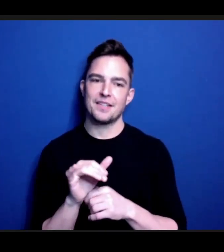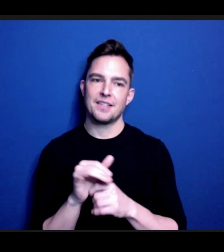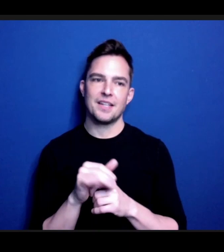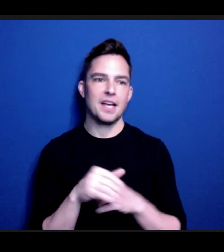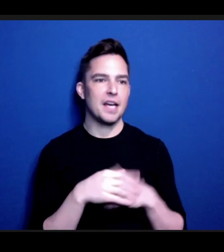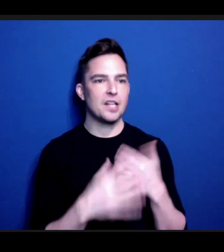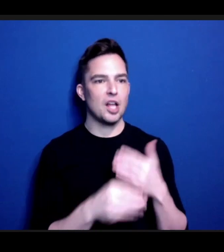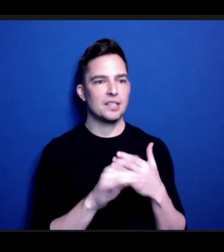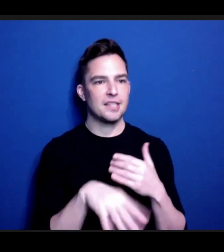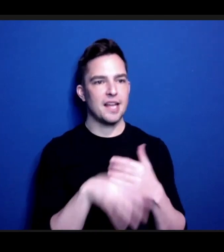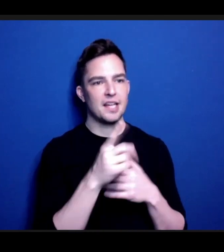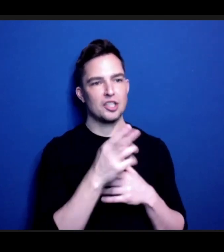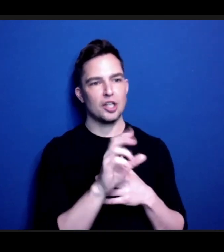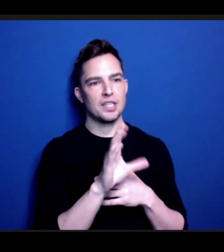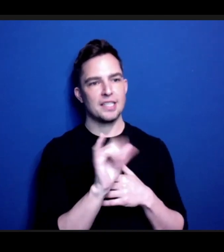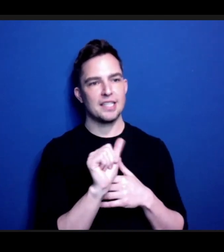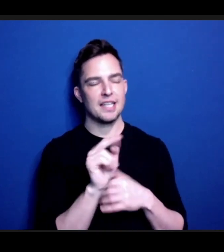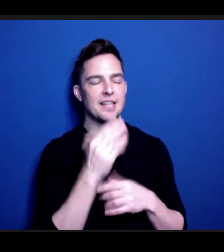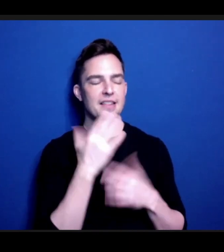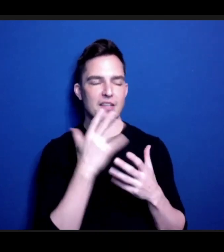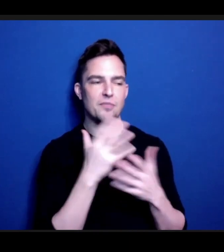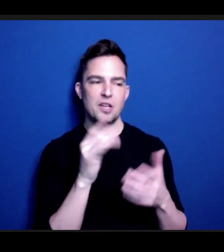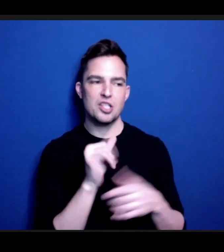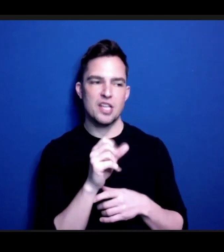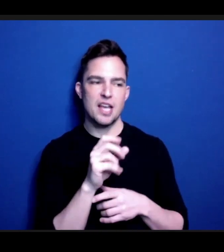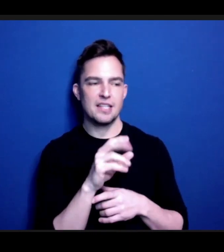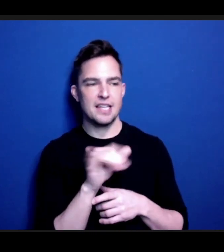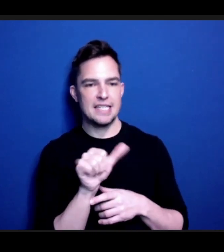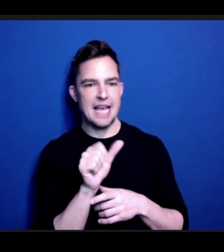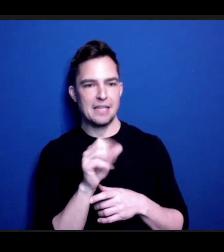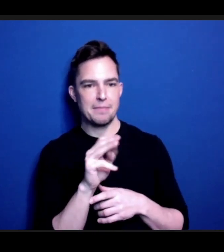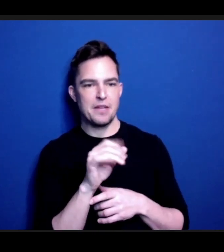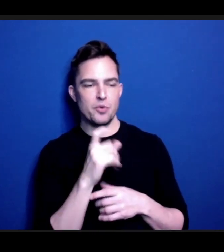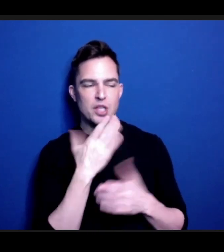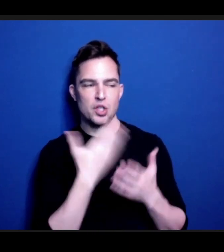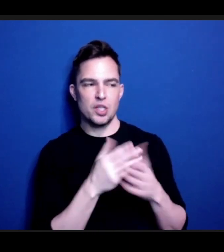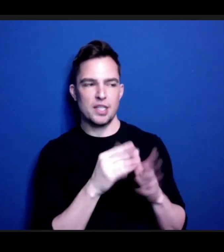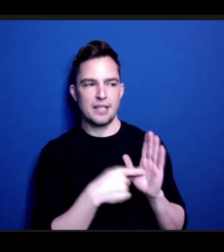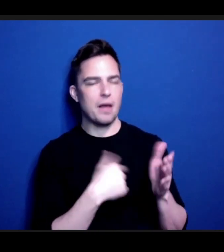so much, Jasmine. Those were really great examples. I also have some good examples just